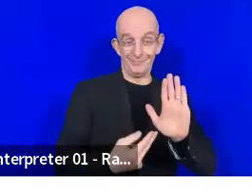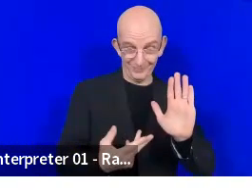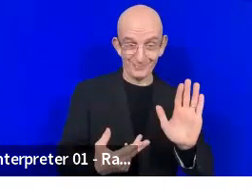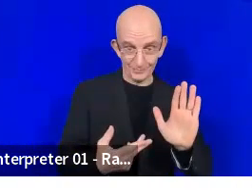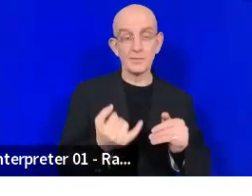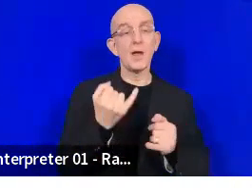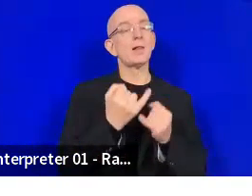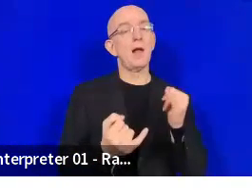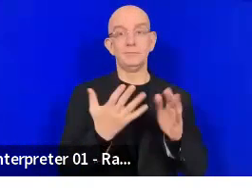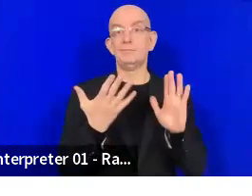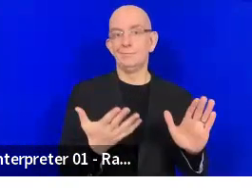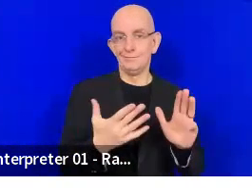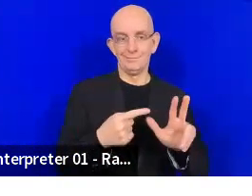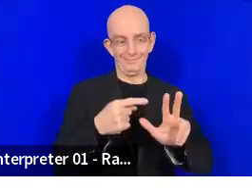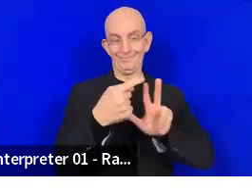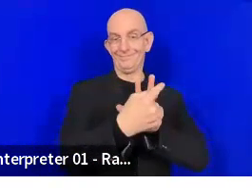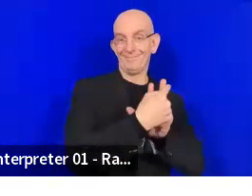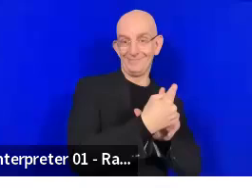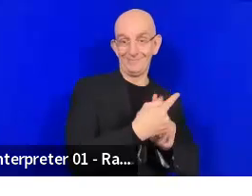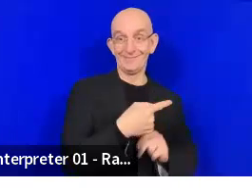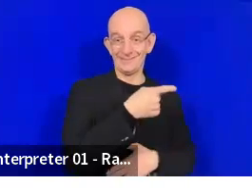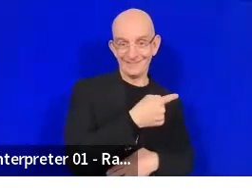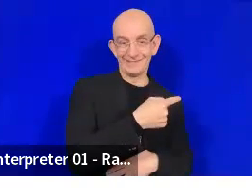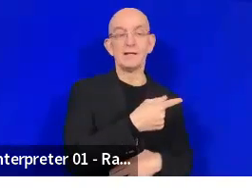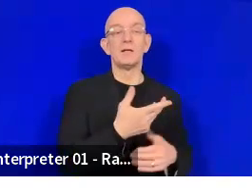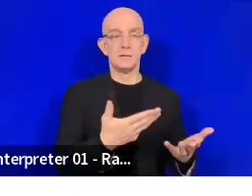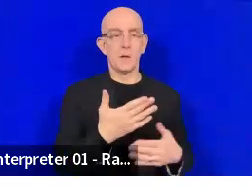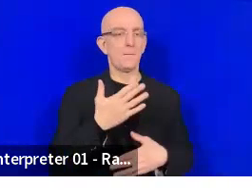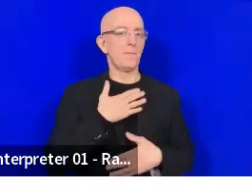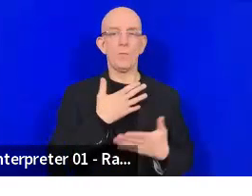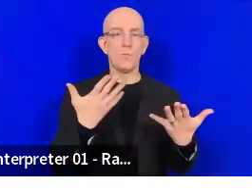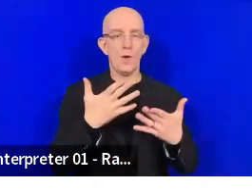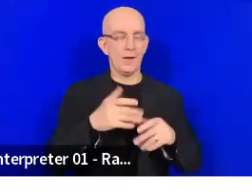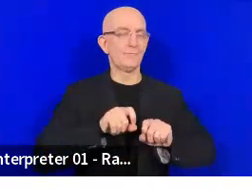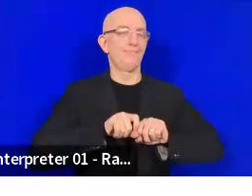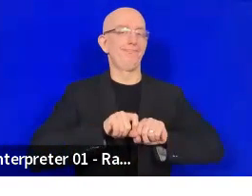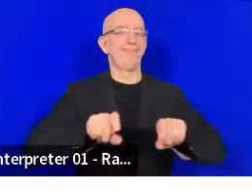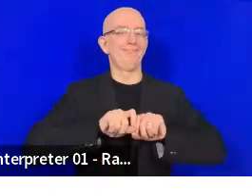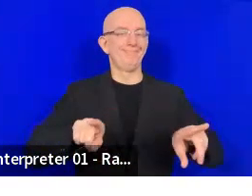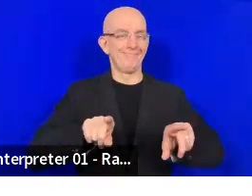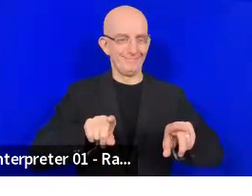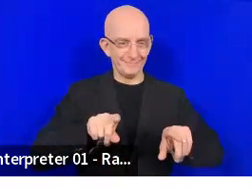So you will find, and we'll provide you with all the links in the chat, a social media